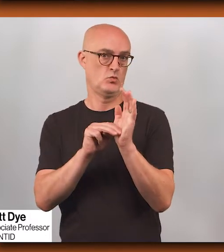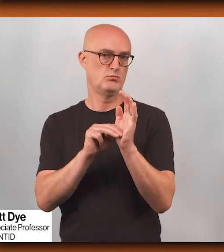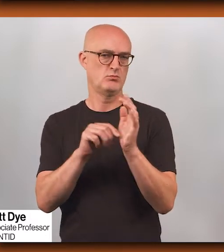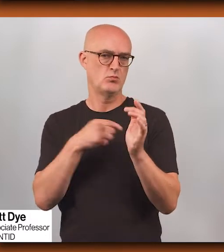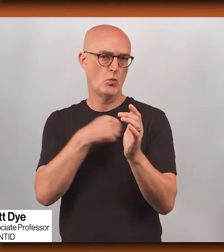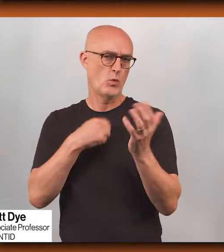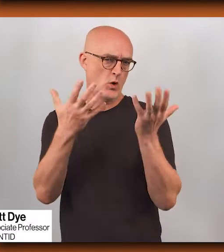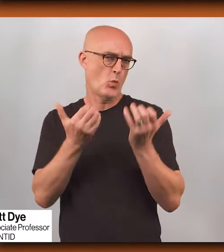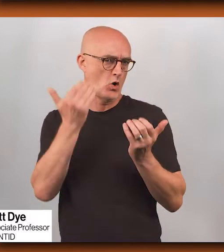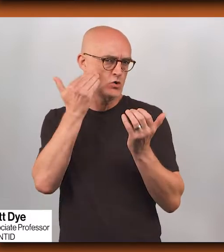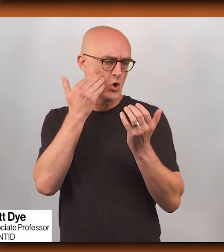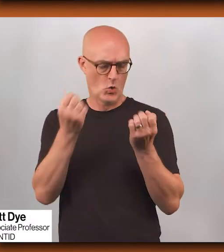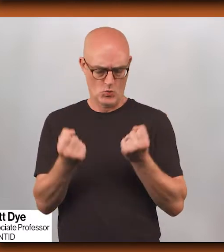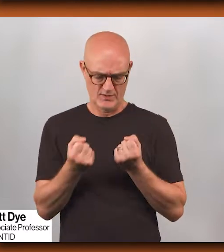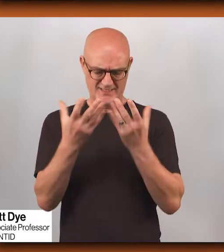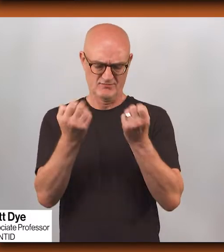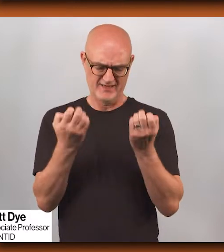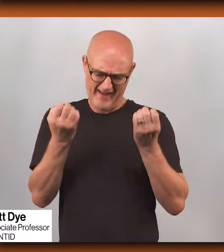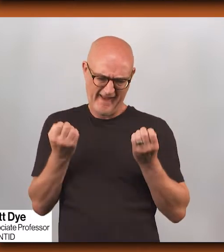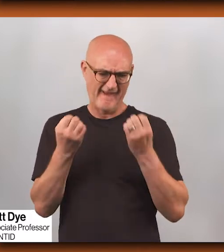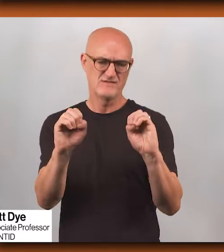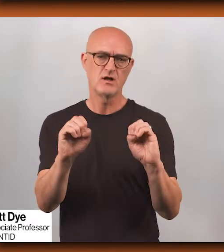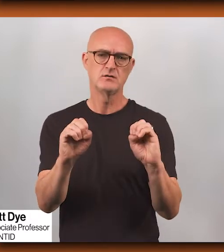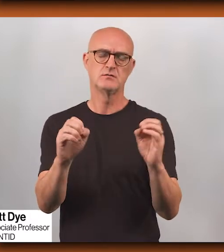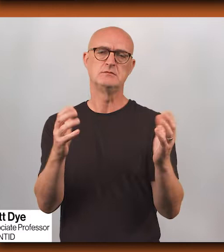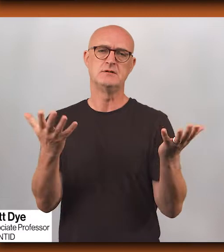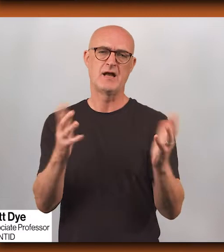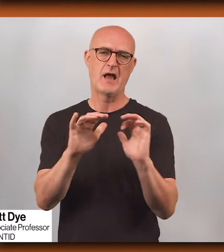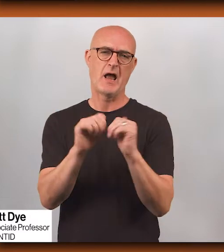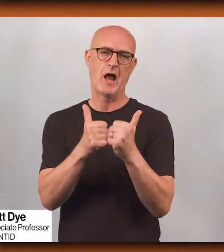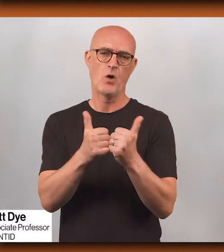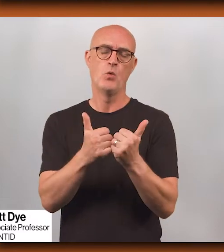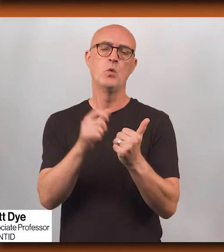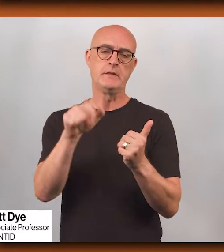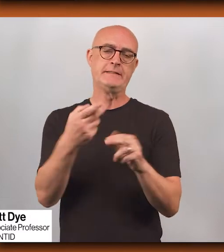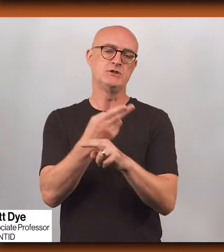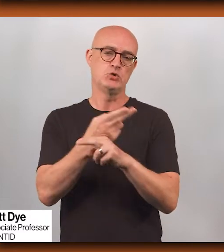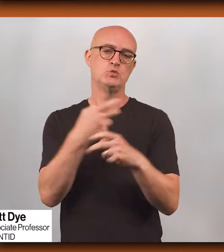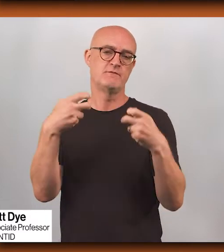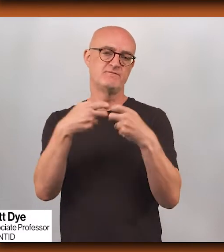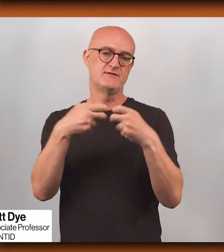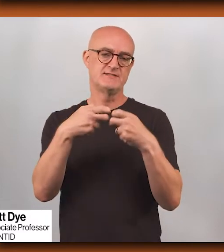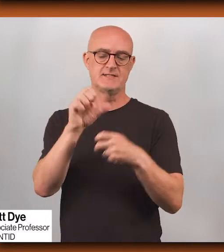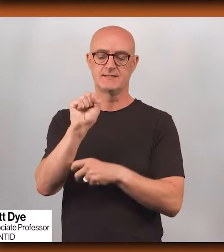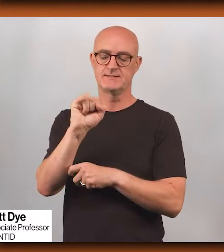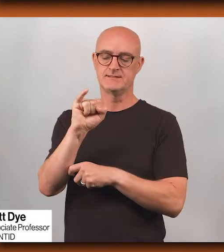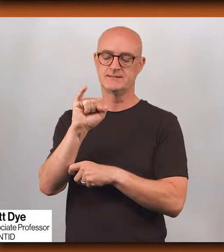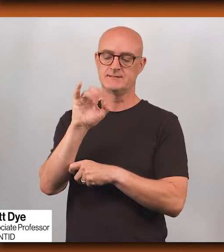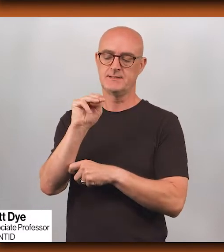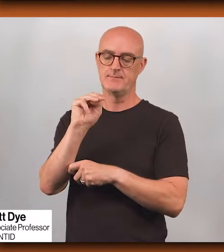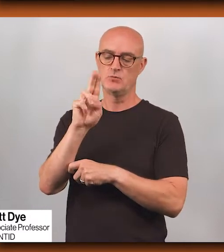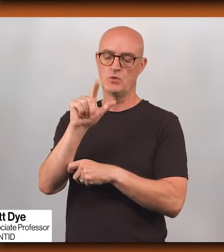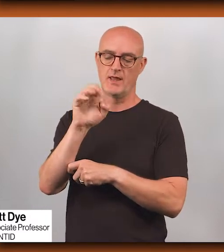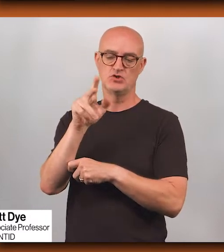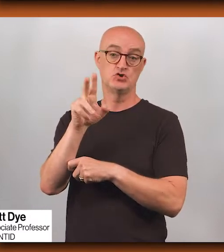so in this type of approach, we model the limbs as rigid bodies. We also need to estimate the velocities